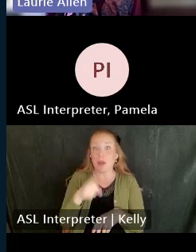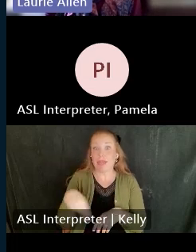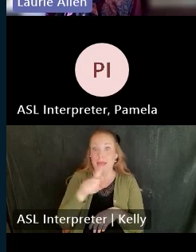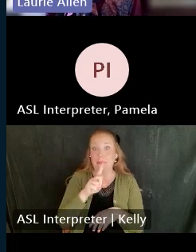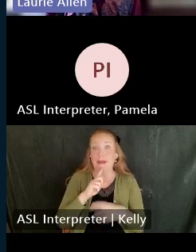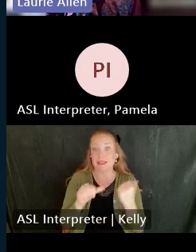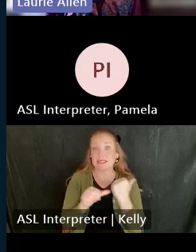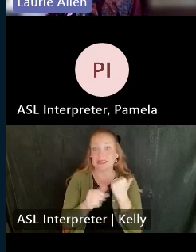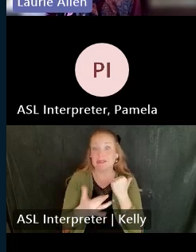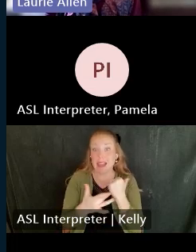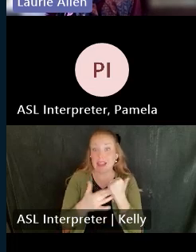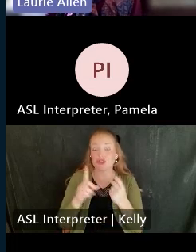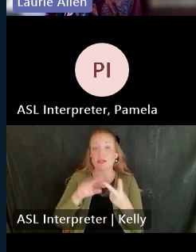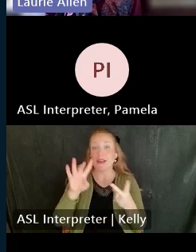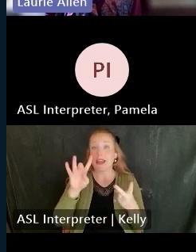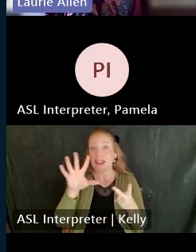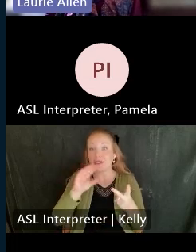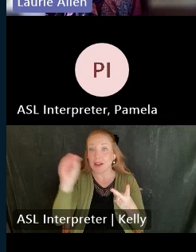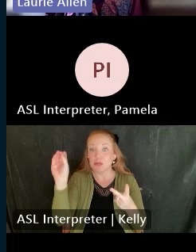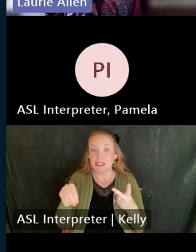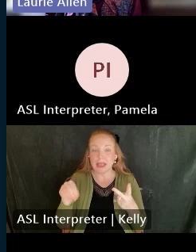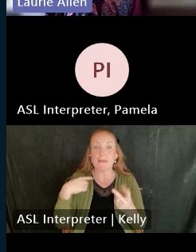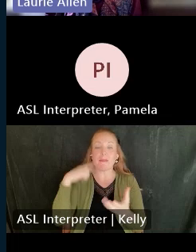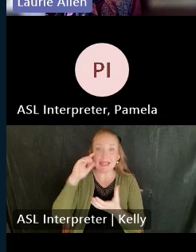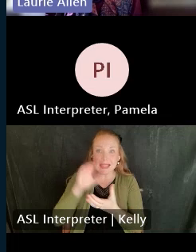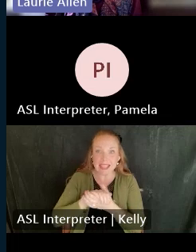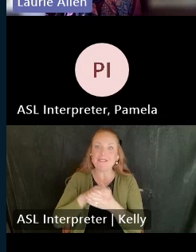85% believes it creates a more inclusive workplace,